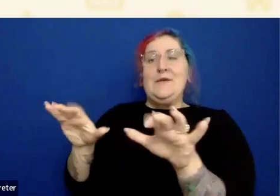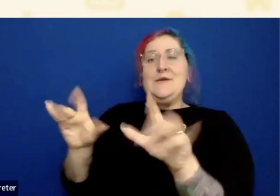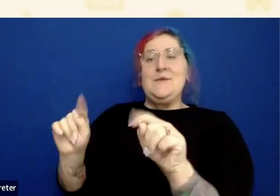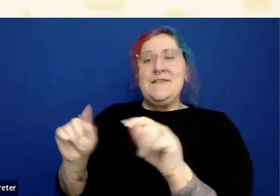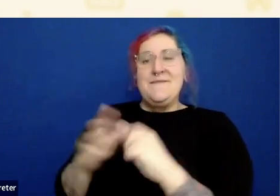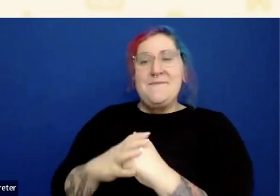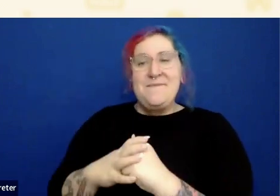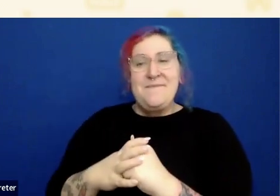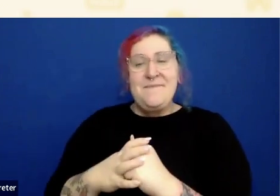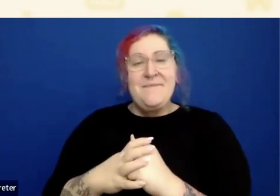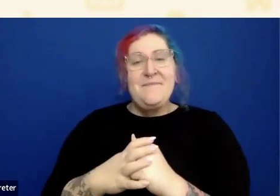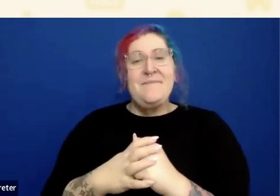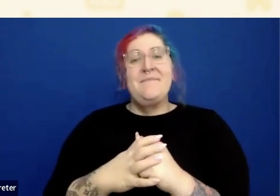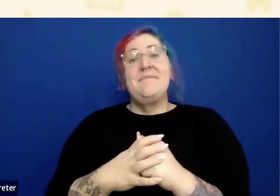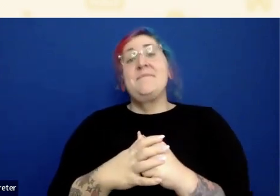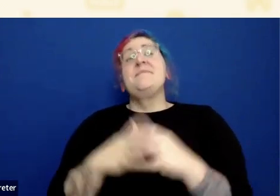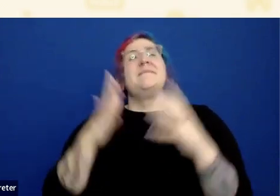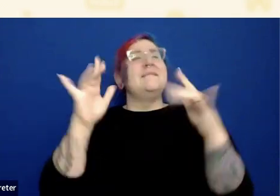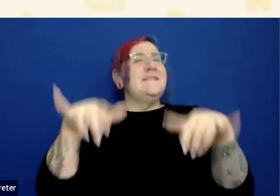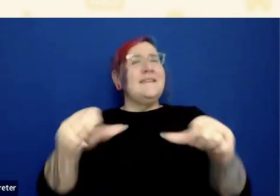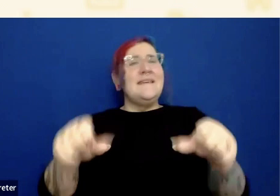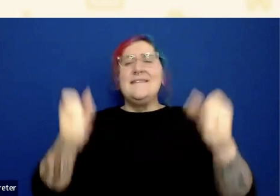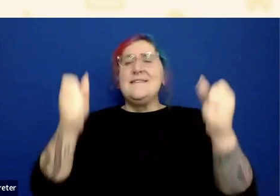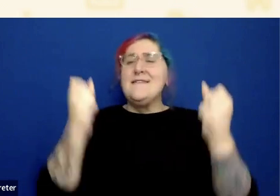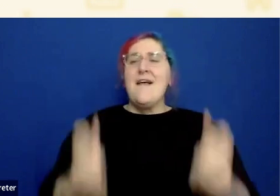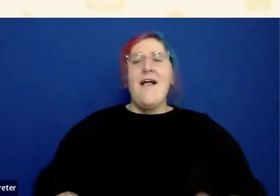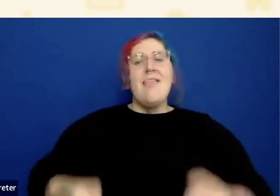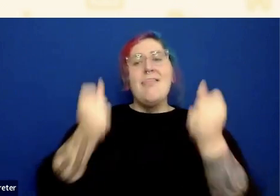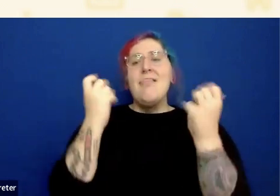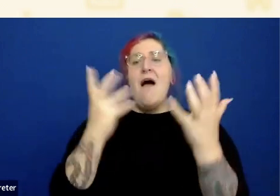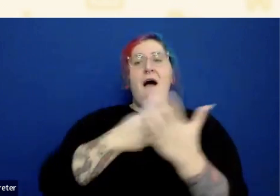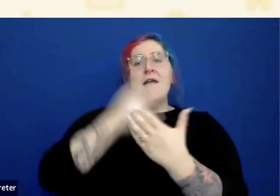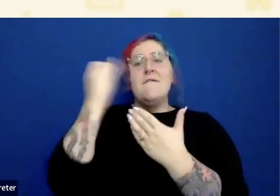There are a lot of projects that just, you know, one of the things they need is funding,